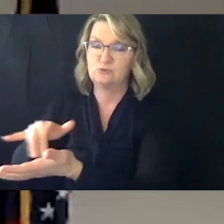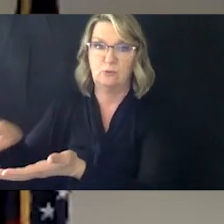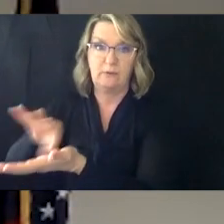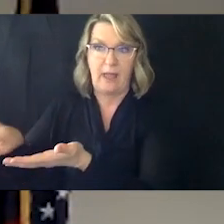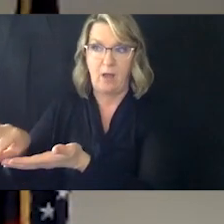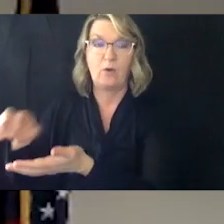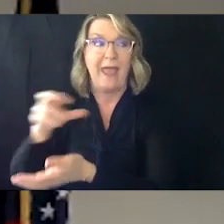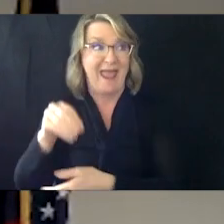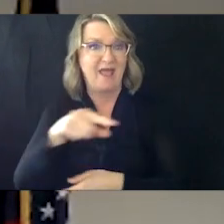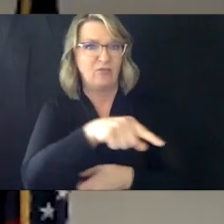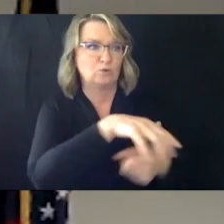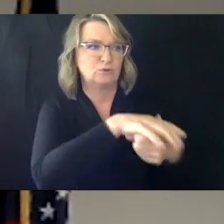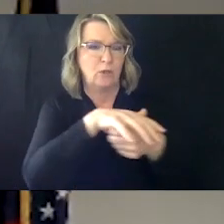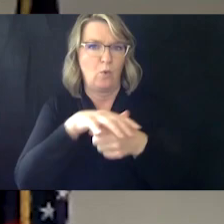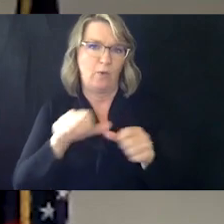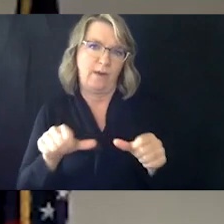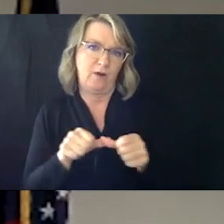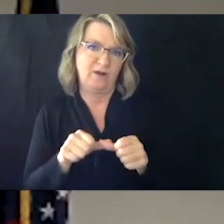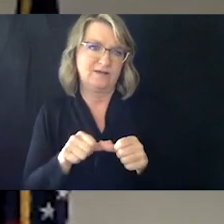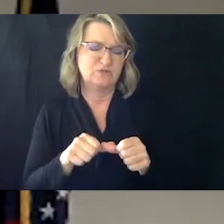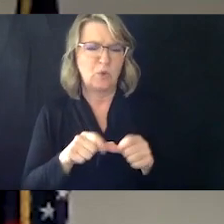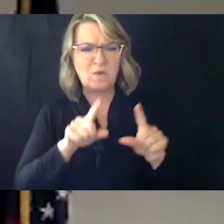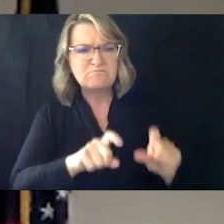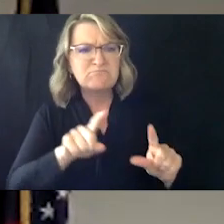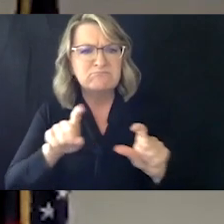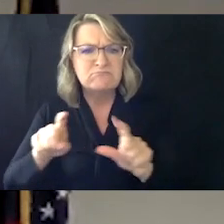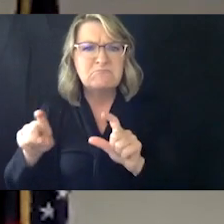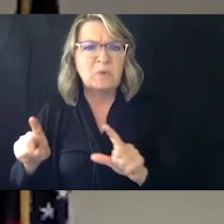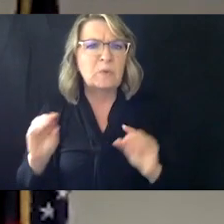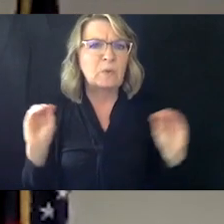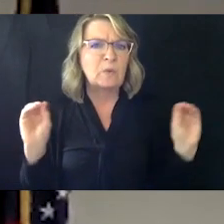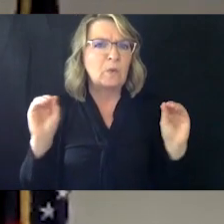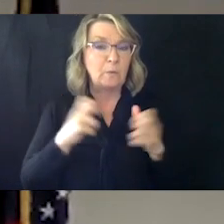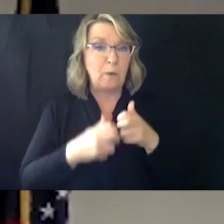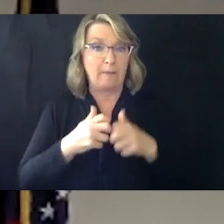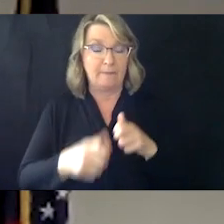we did that stress testing and we didn't find really any issues that brings us to the third